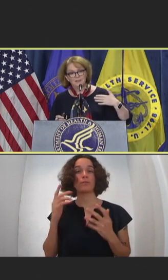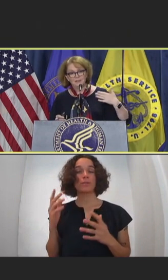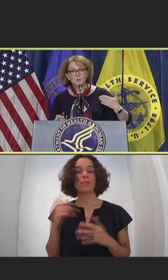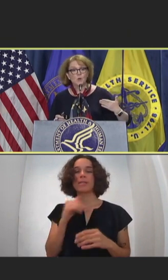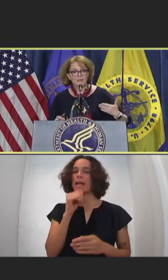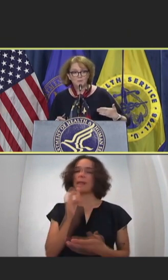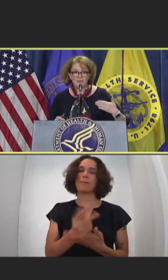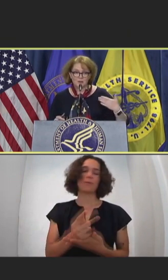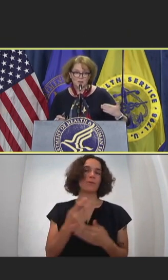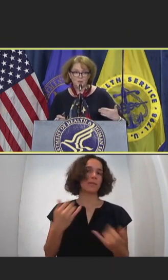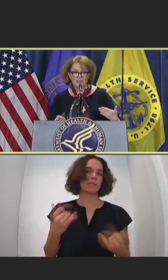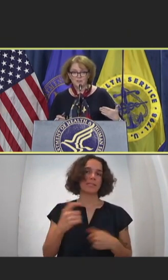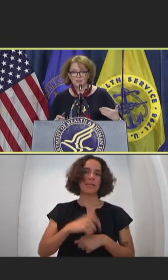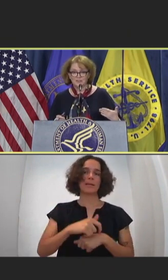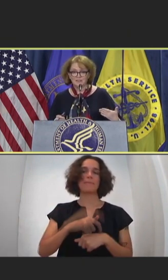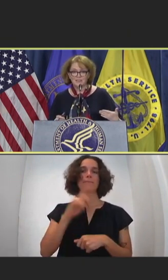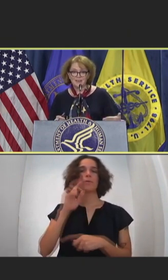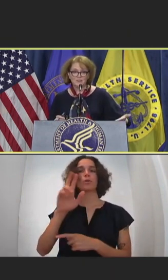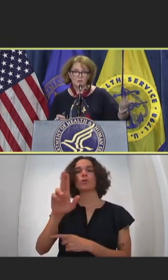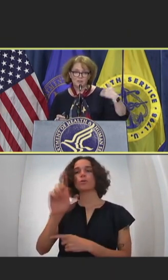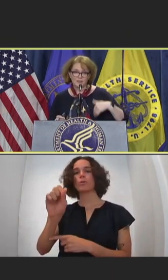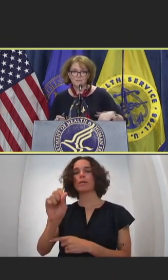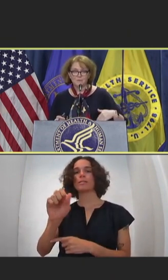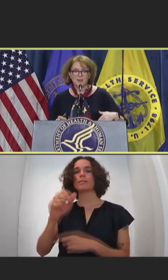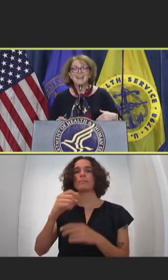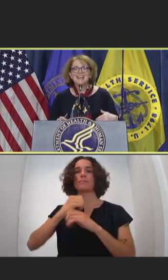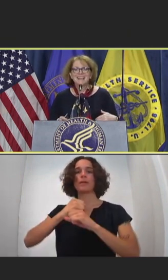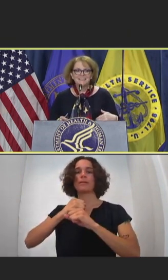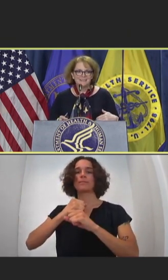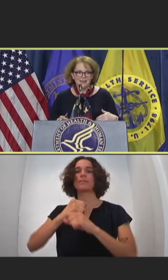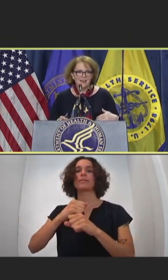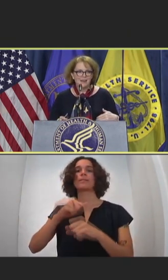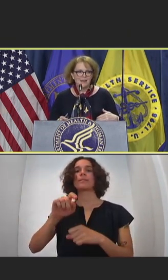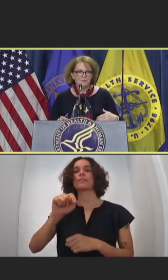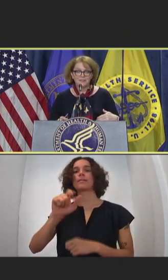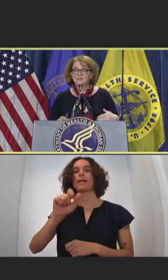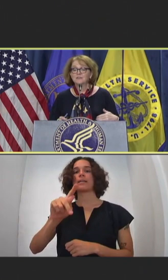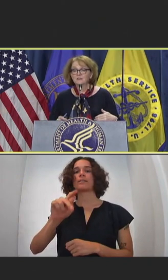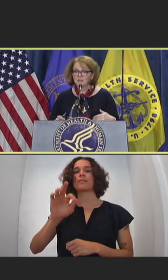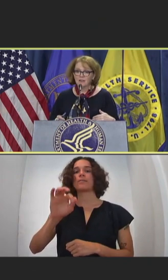this point by the U.S. Preventive Services Task Force. Therefore, it's not necessarily covered